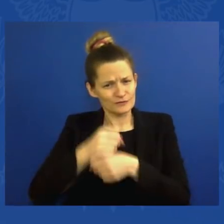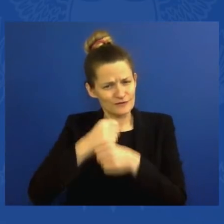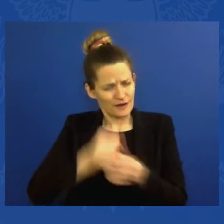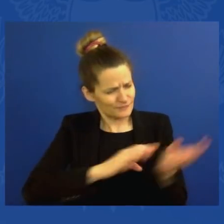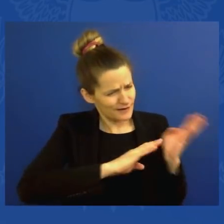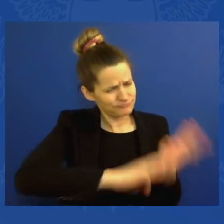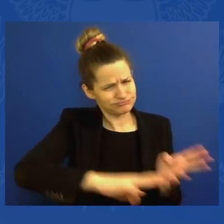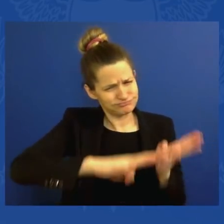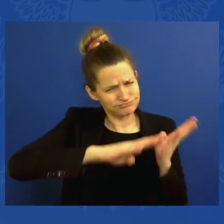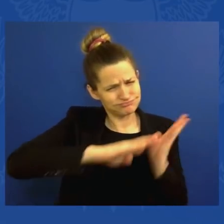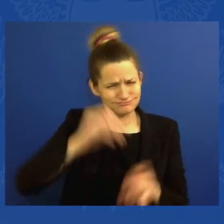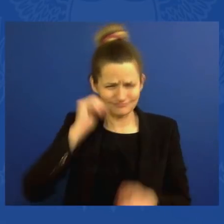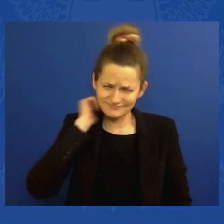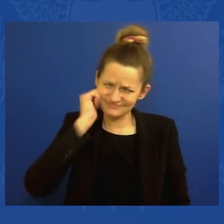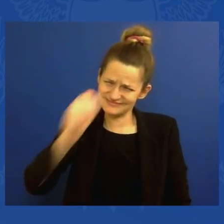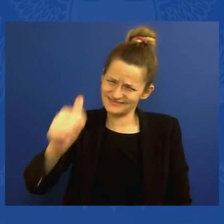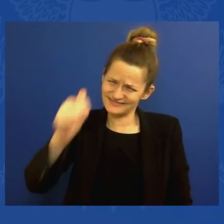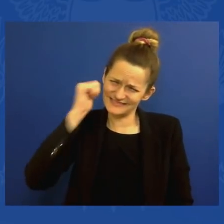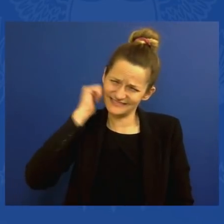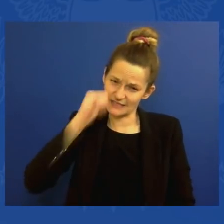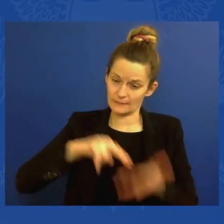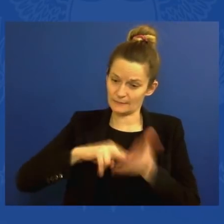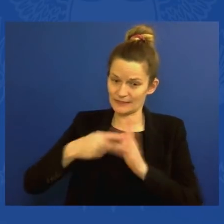And next, I have the really distinct honor